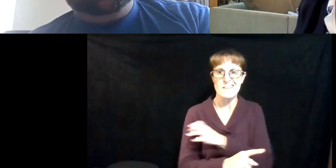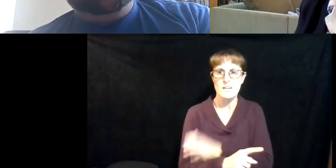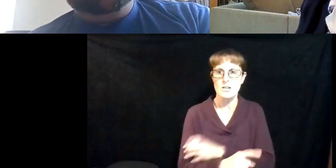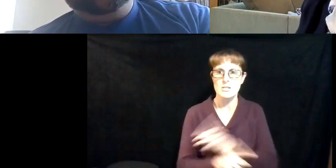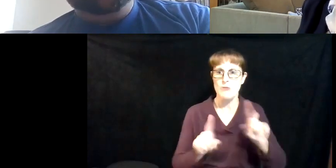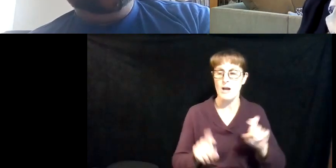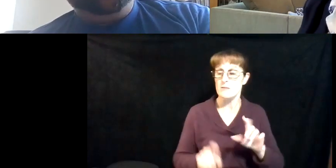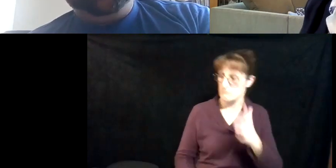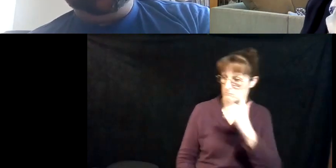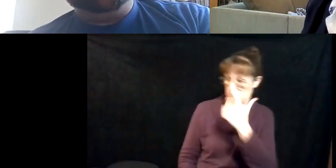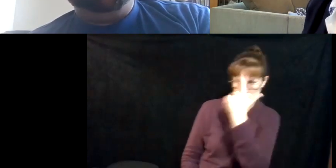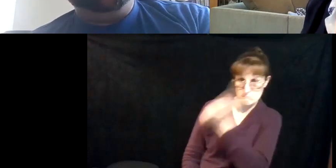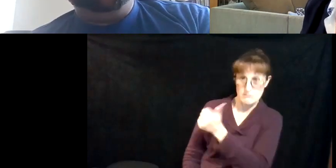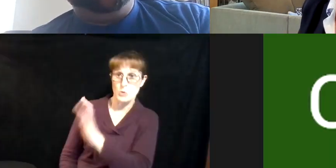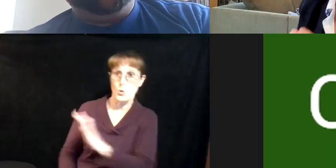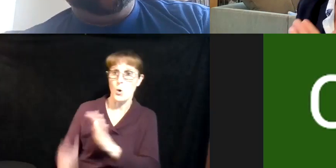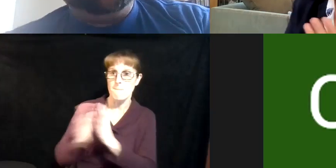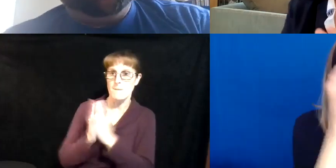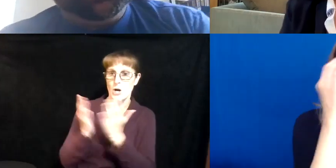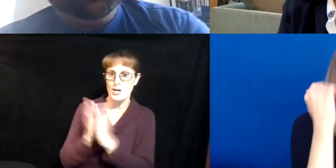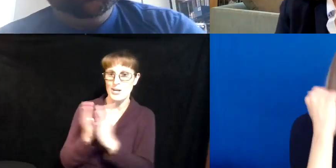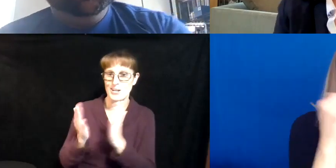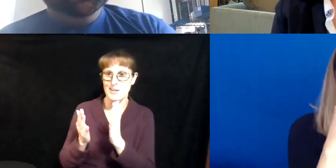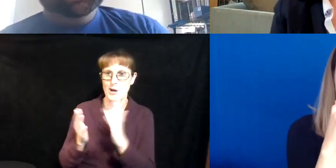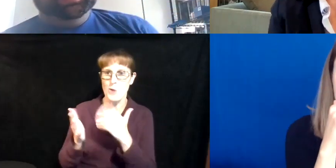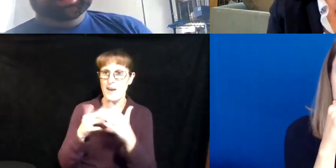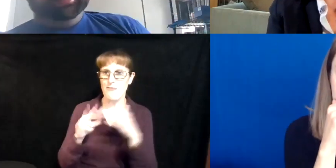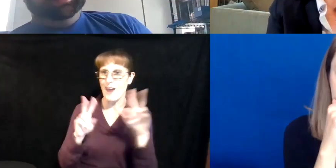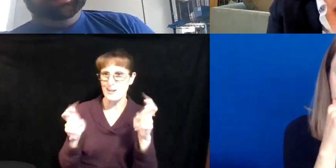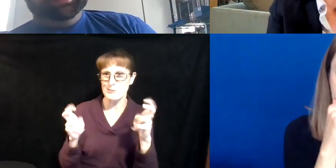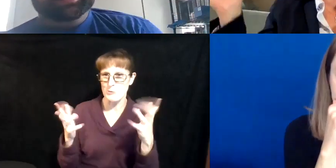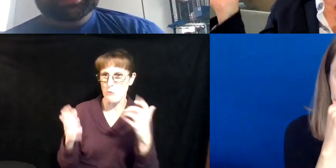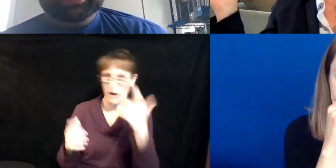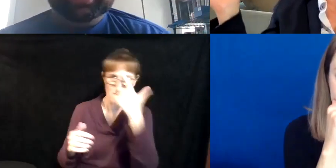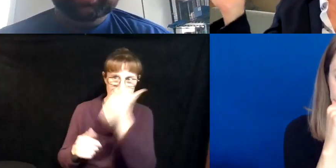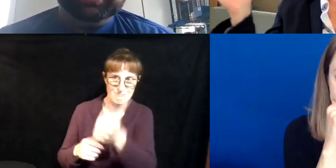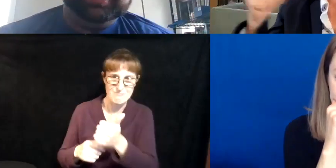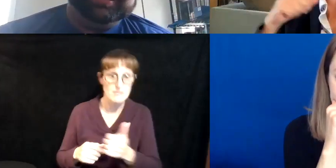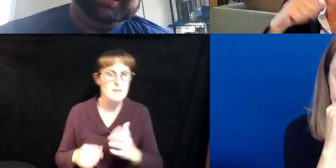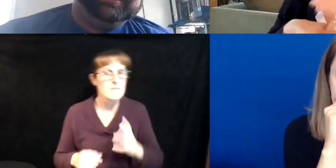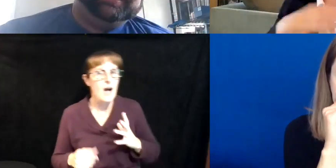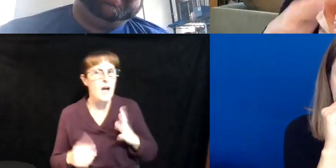you should read whatever excerpt you want to close with. No, but I just want to give people context of how